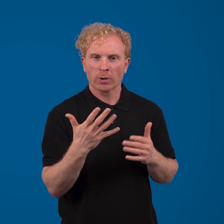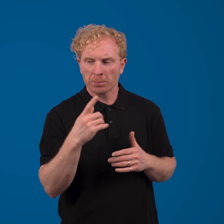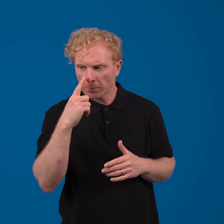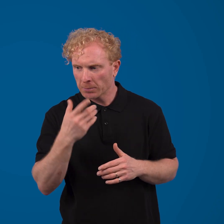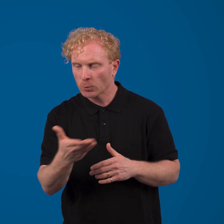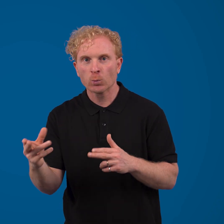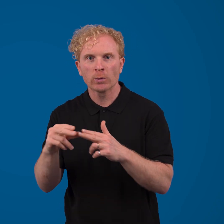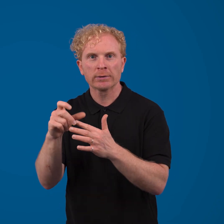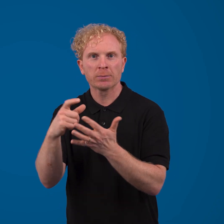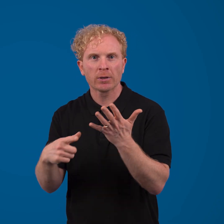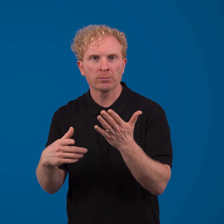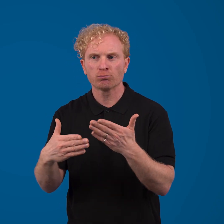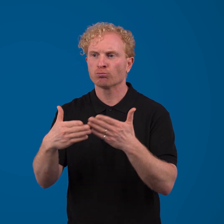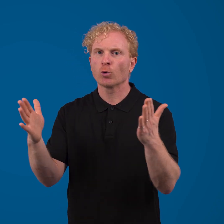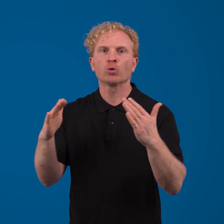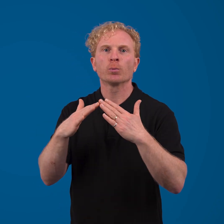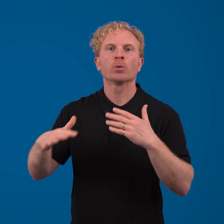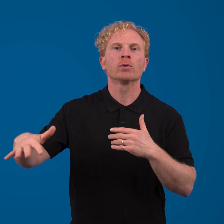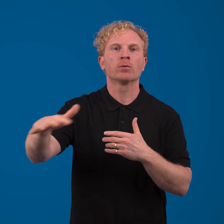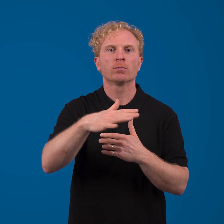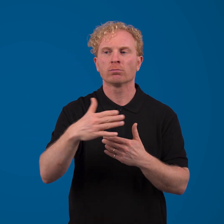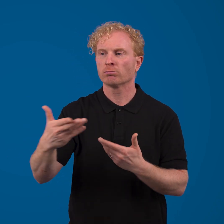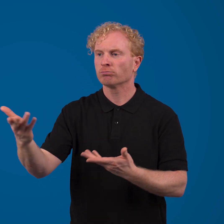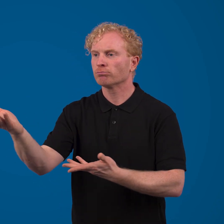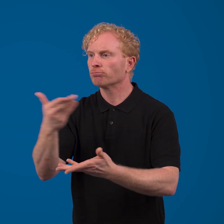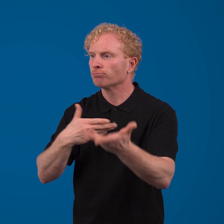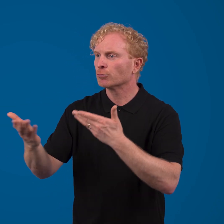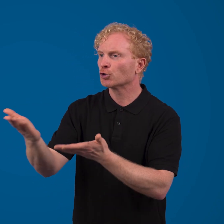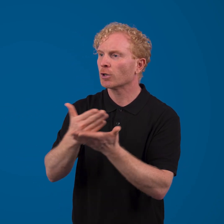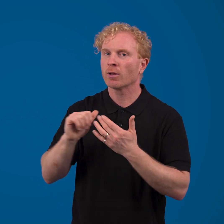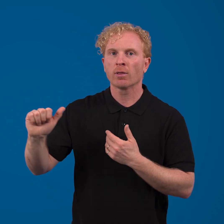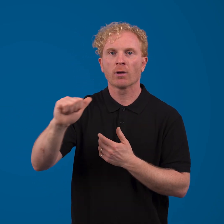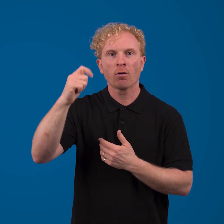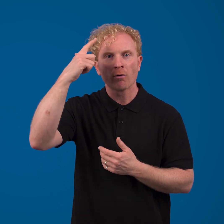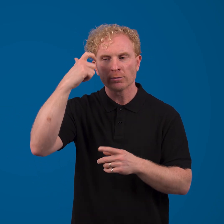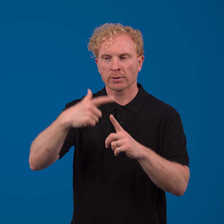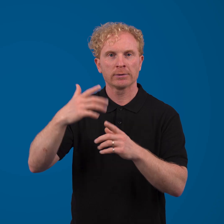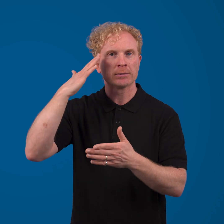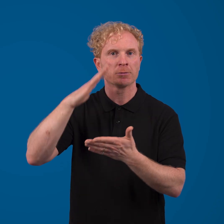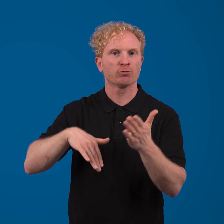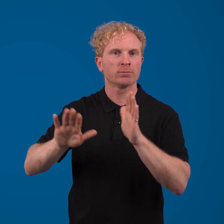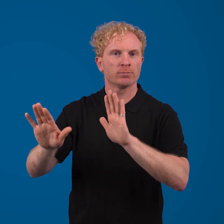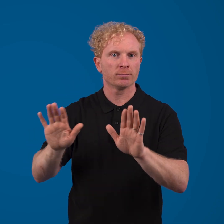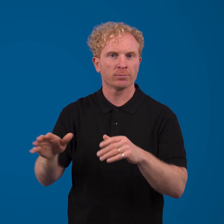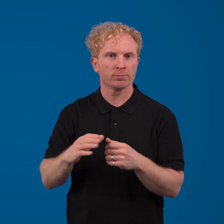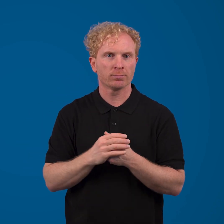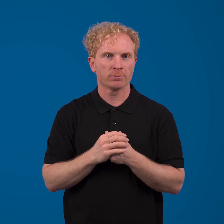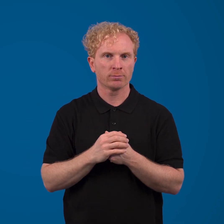and where people with disability and the broader community could share their ideas and experiences.